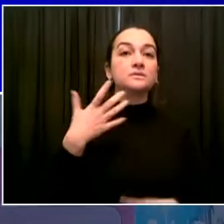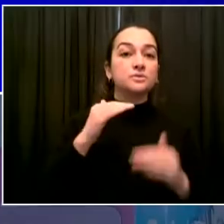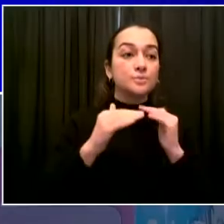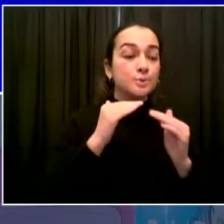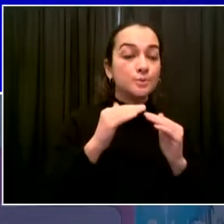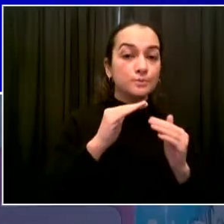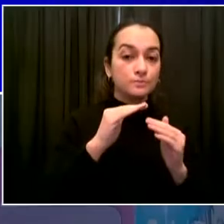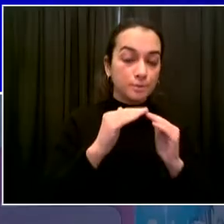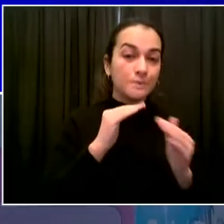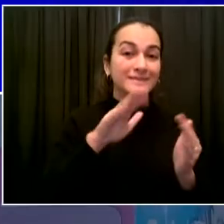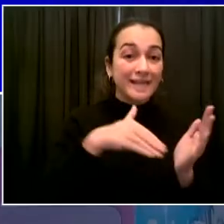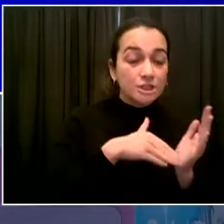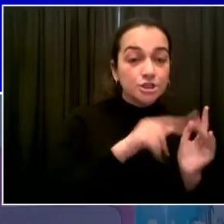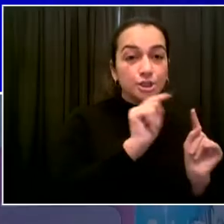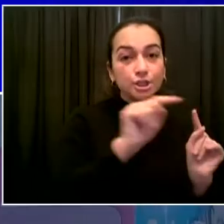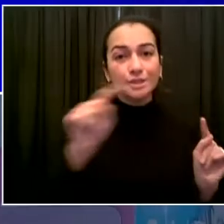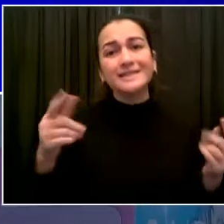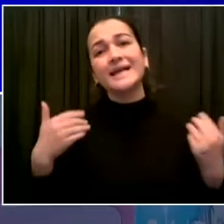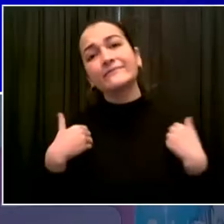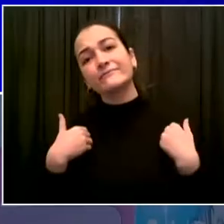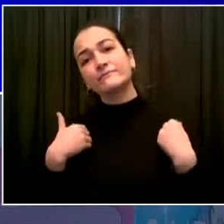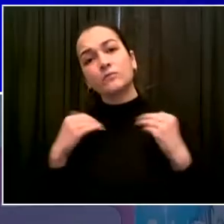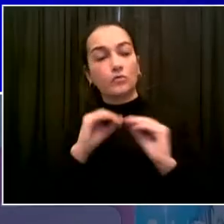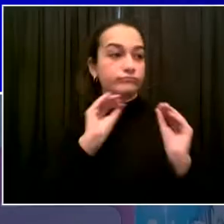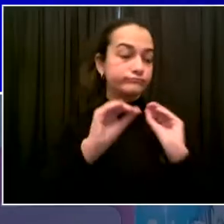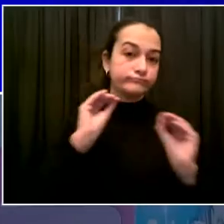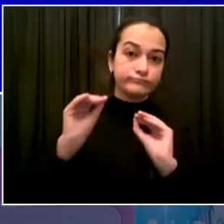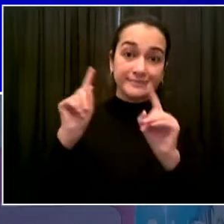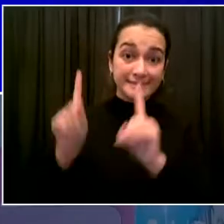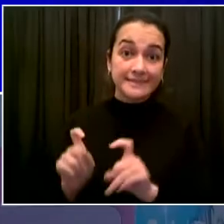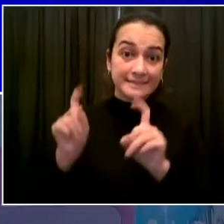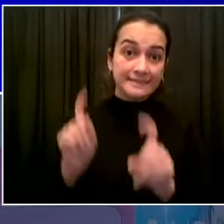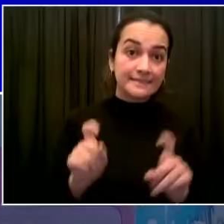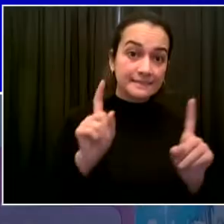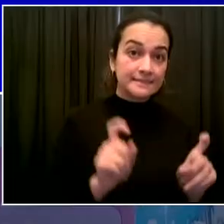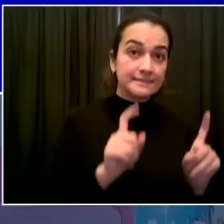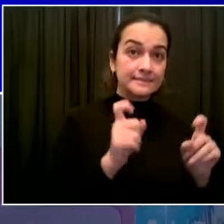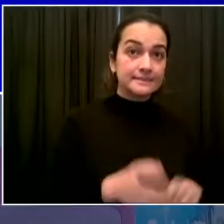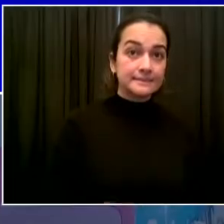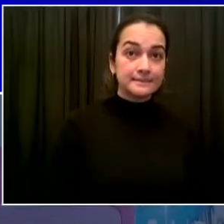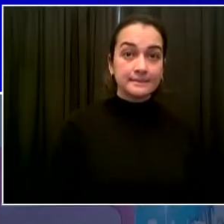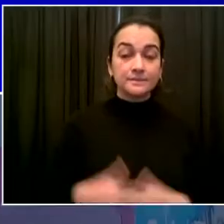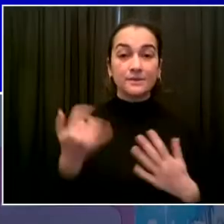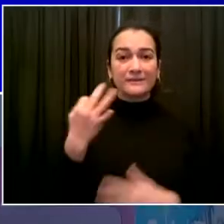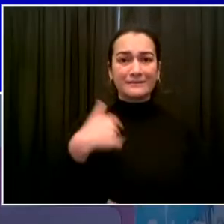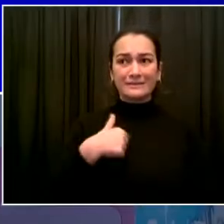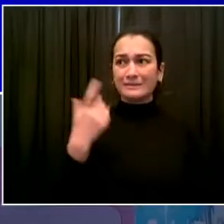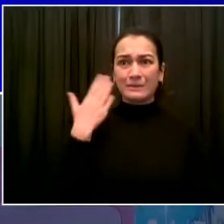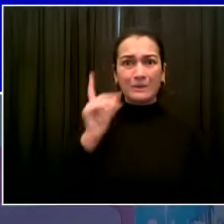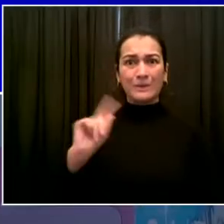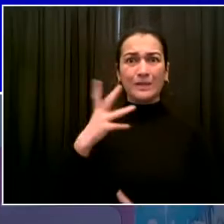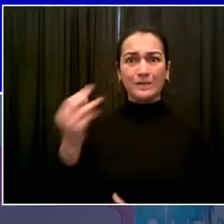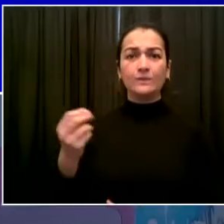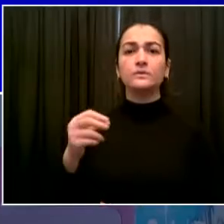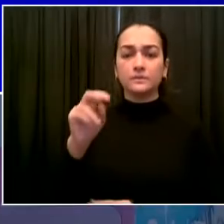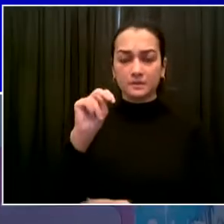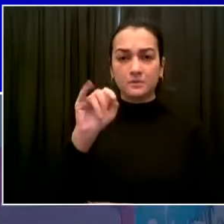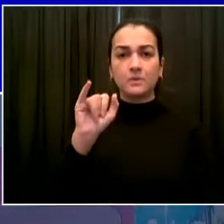CETENRS. 112 TEST SITE THAT BY THE END OF THE WEEK TO